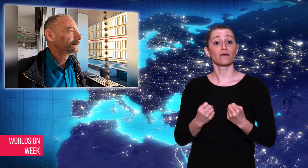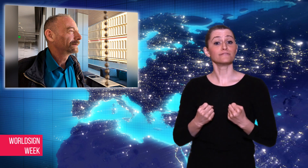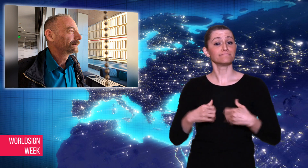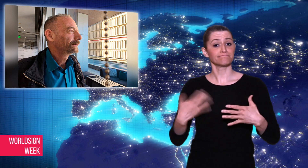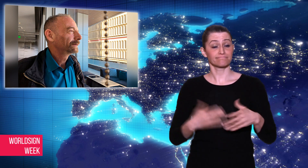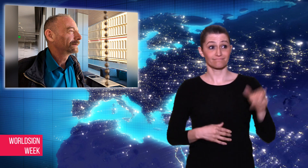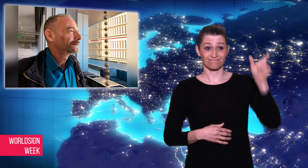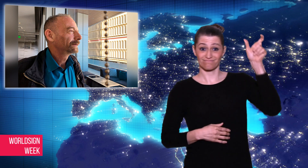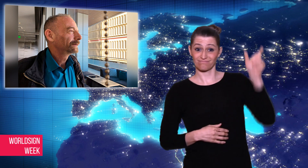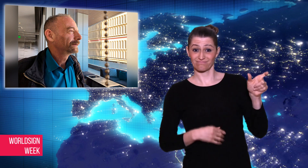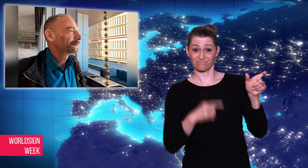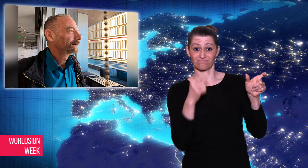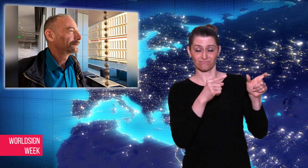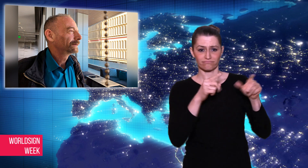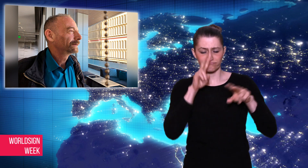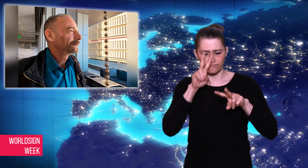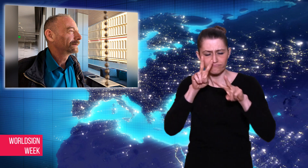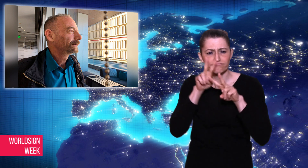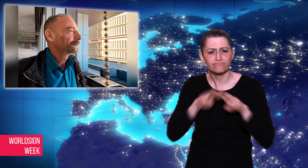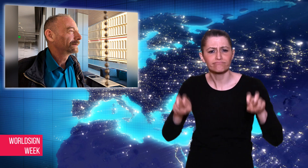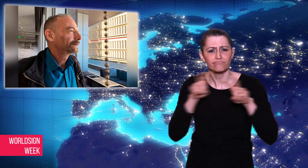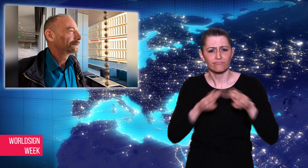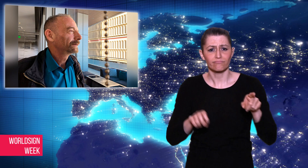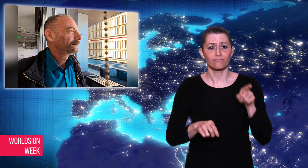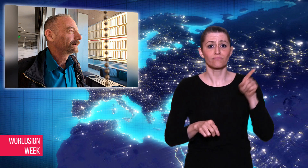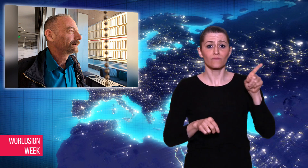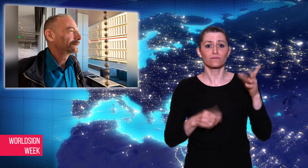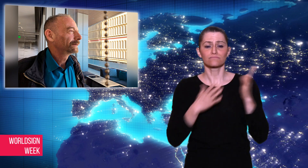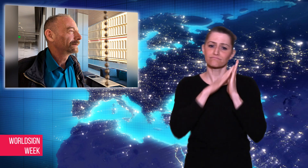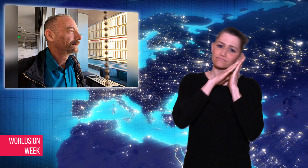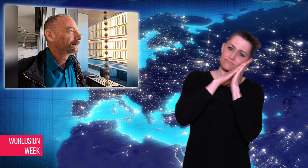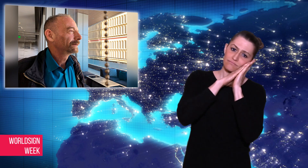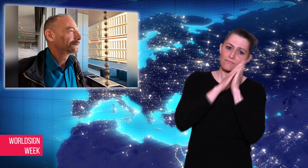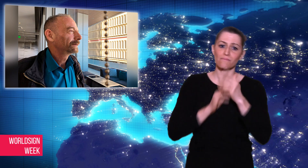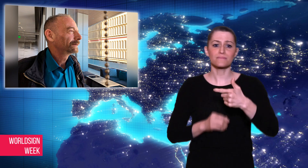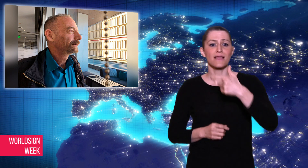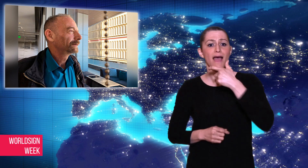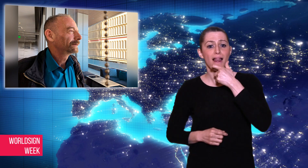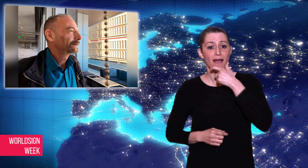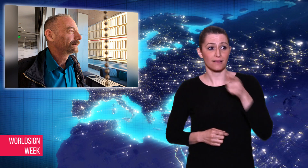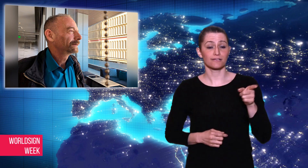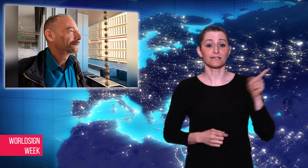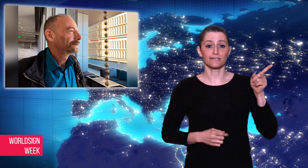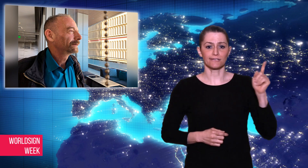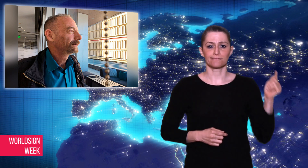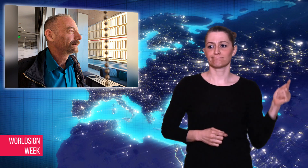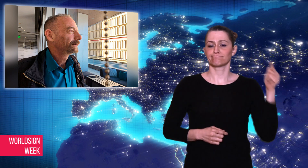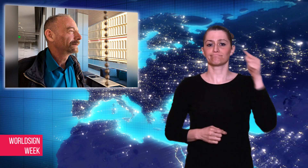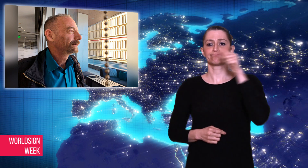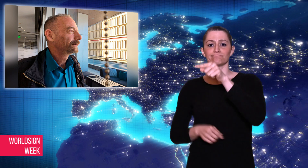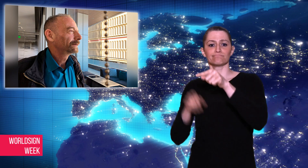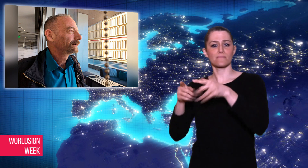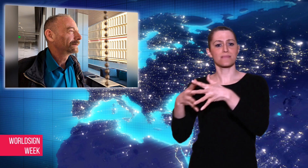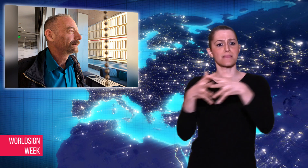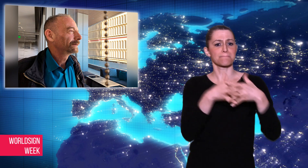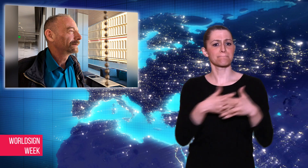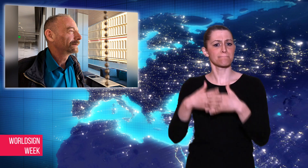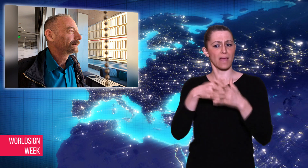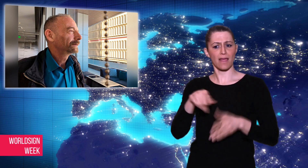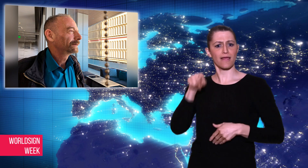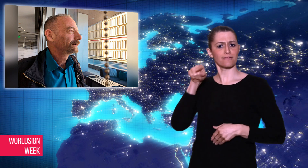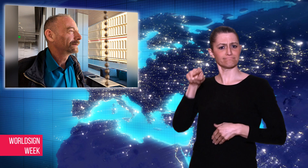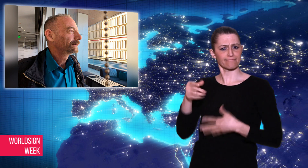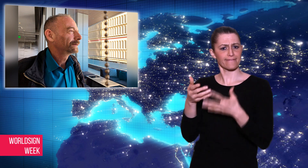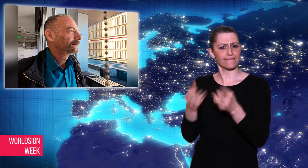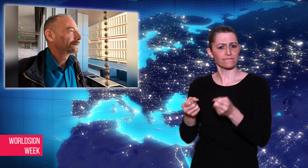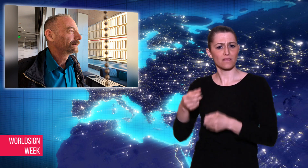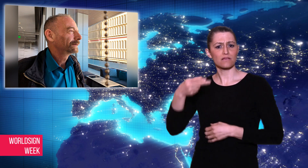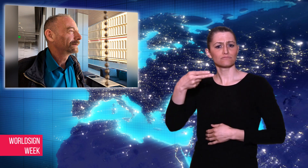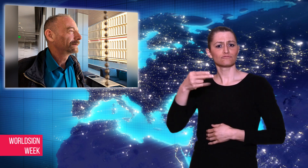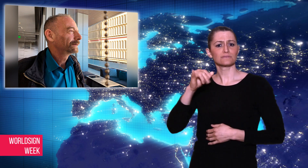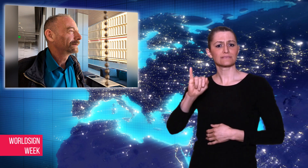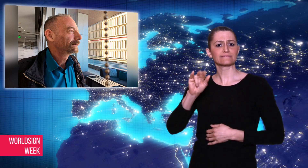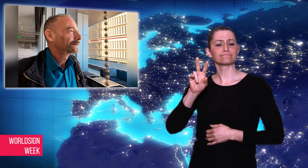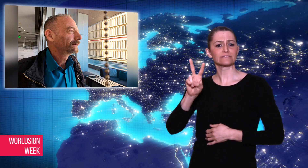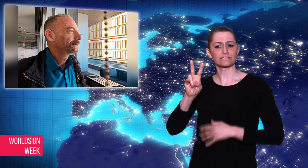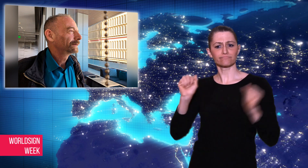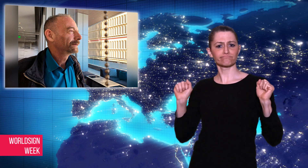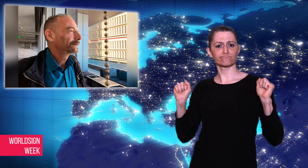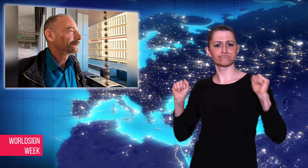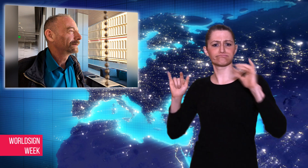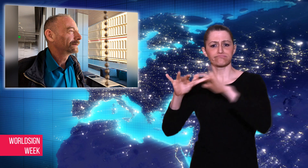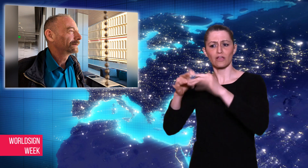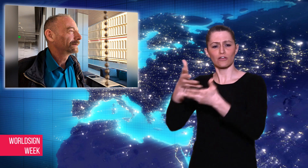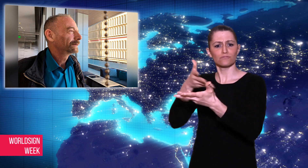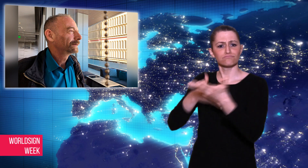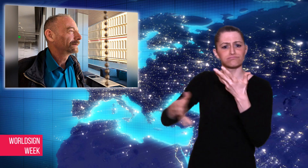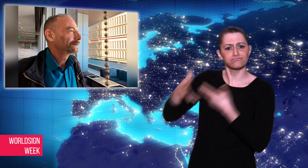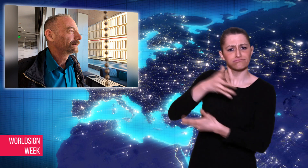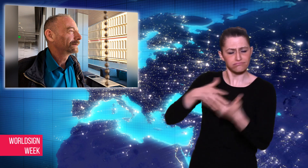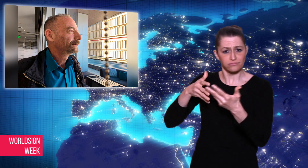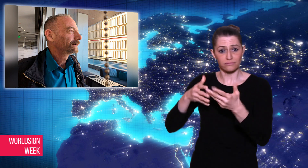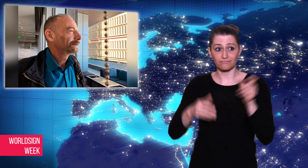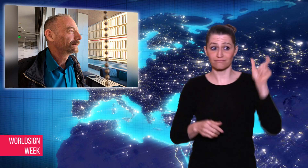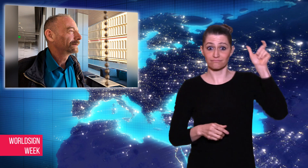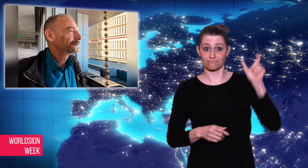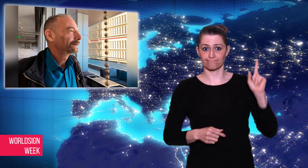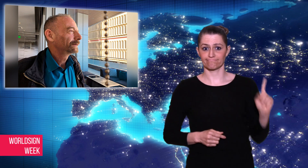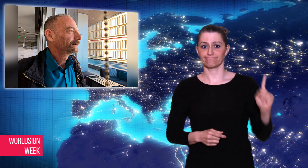England gave a speech at a HIV conference in the United States